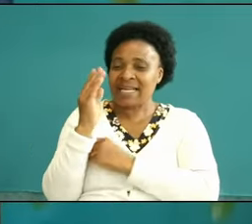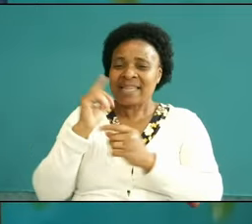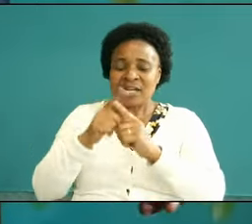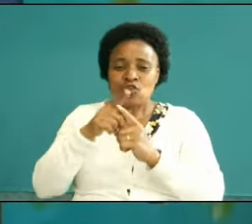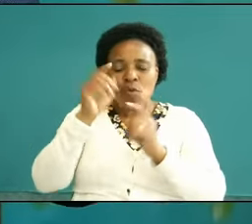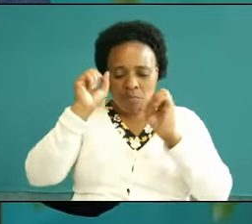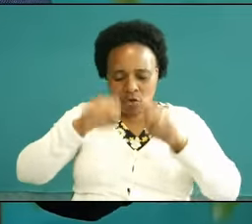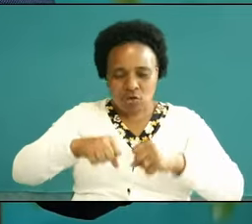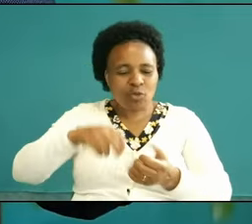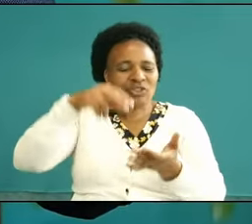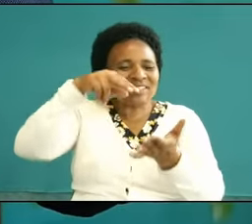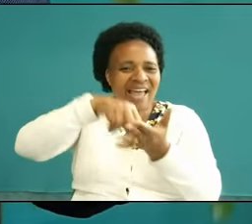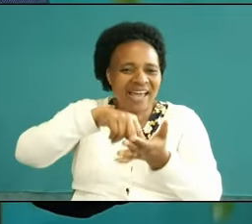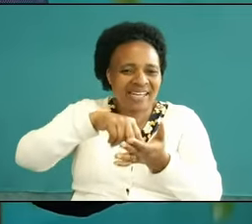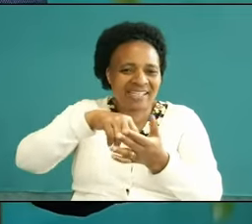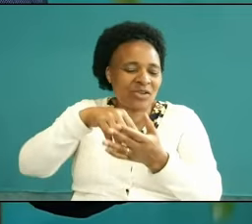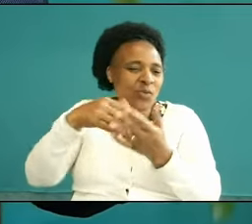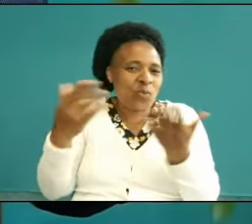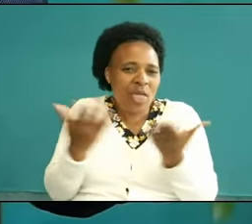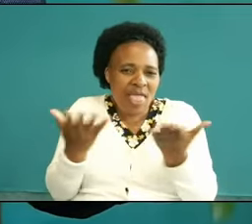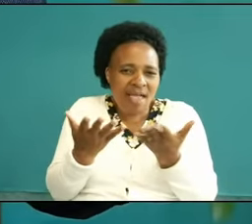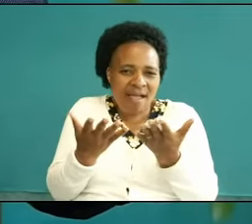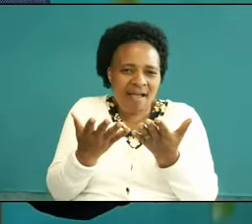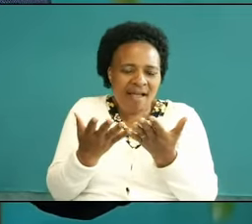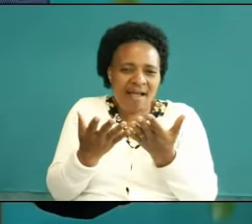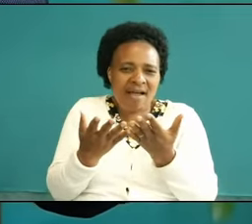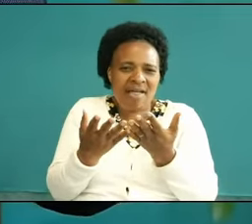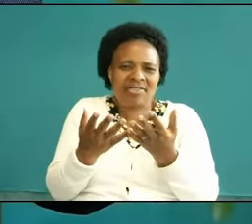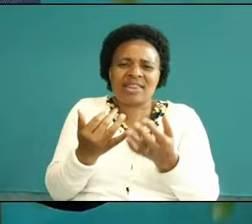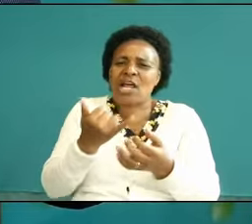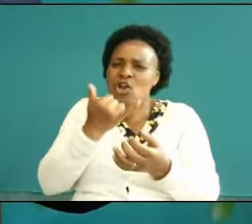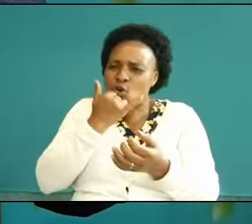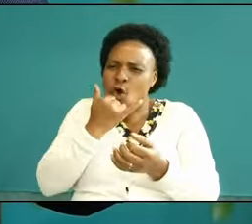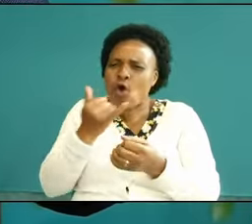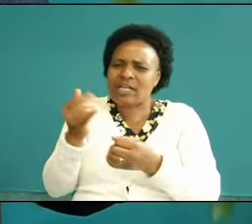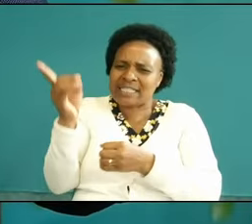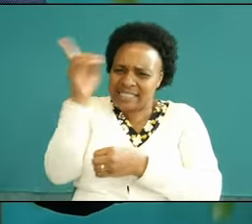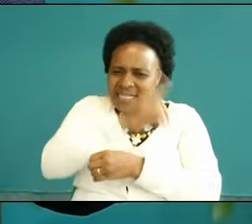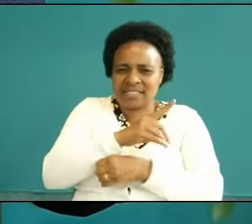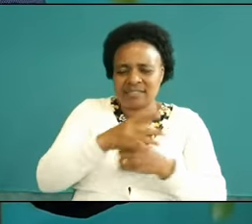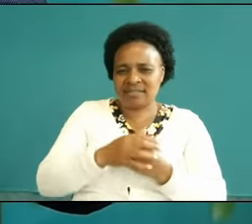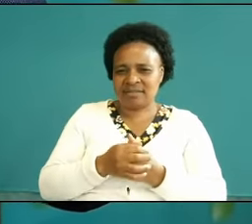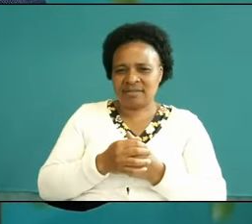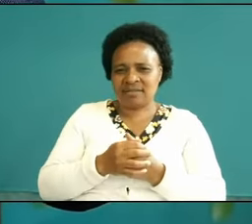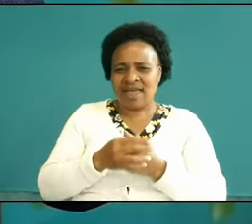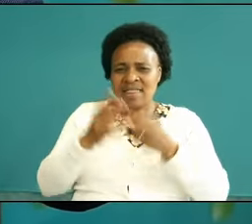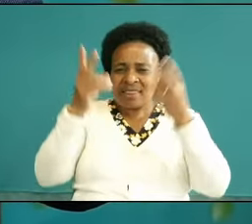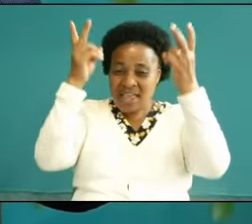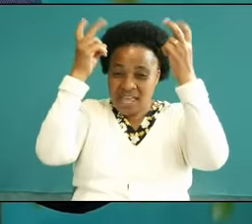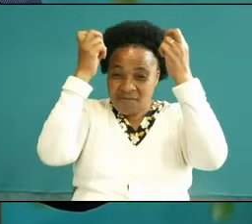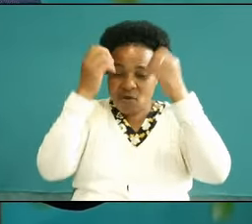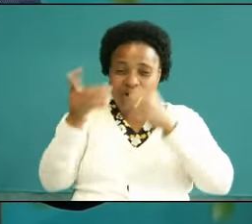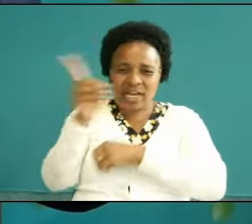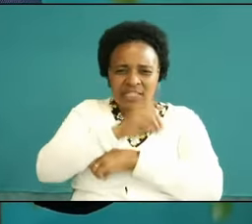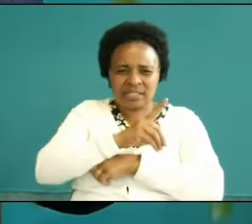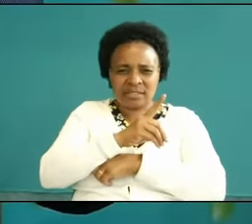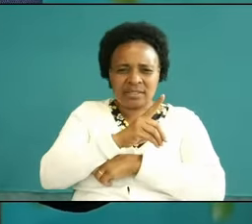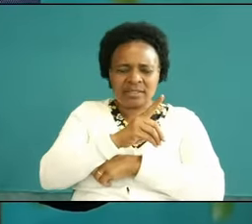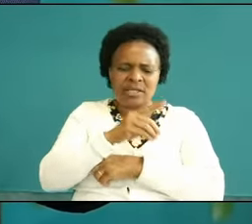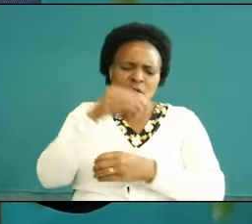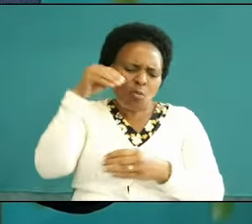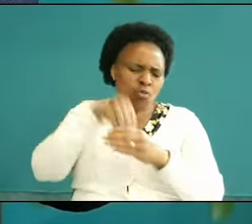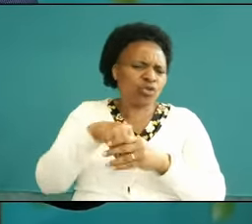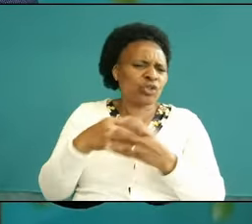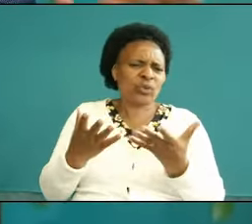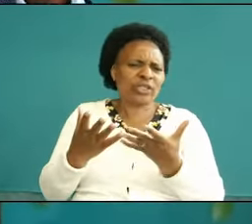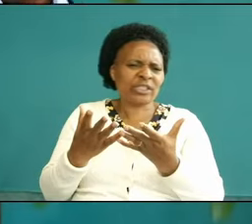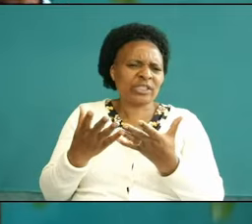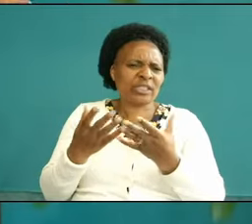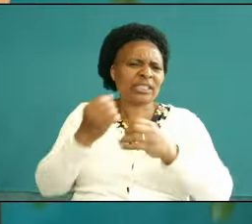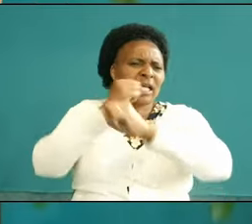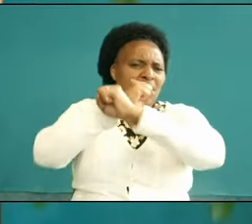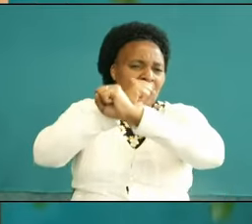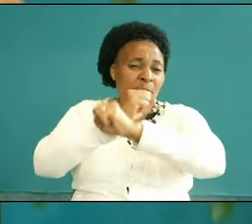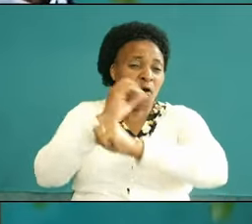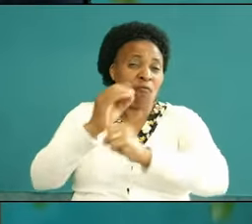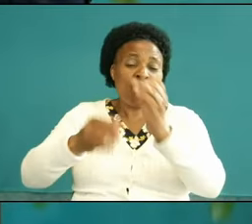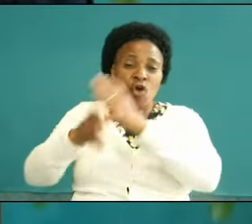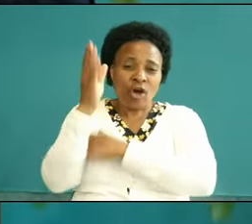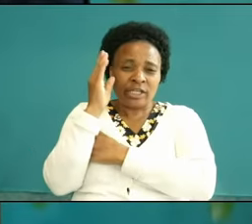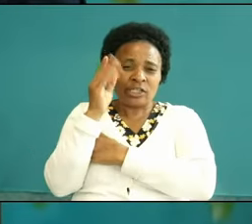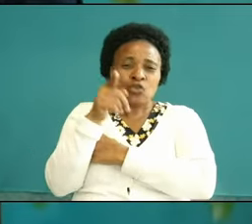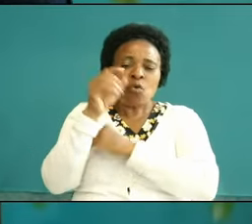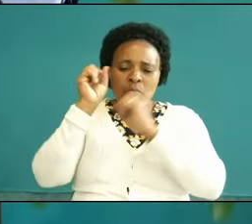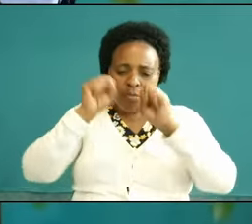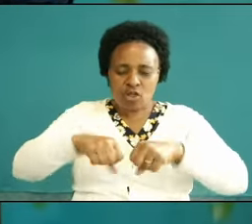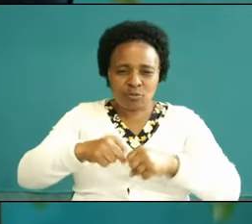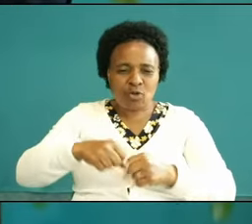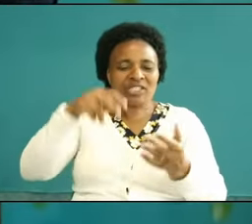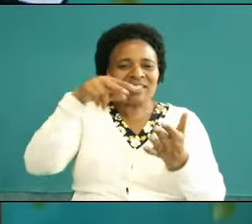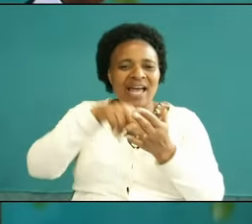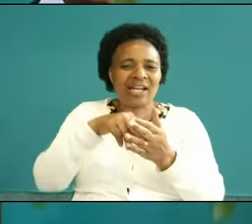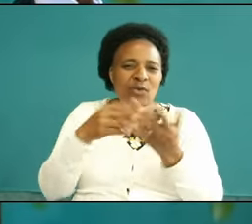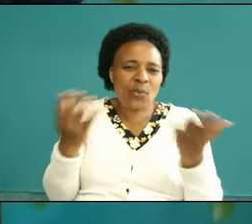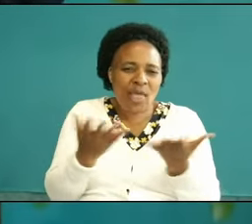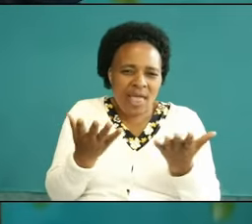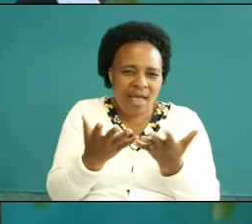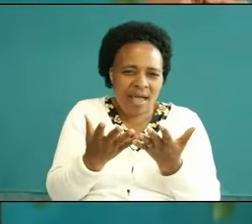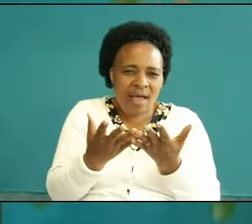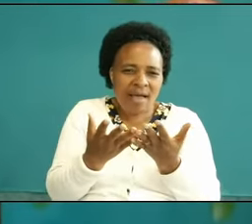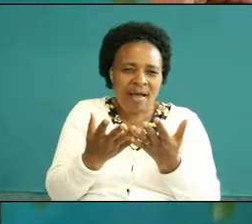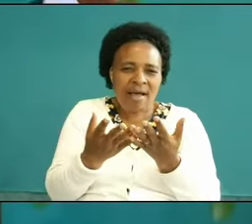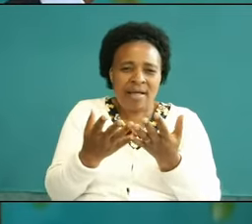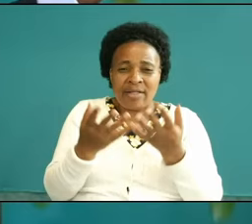and in the evil day put on the armor of God that you may be able to withand in the evil day now